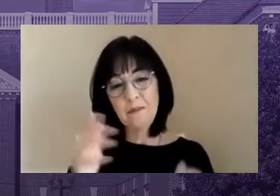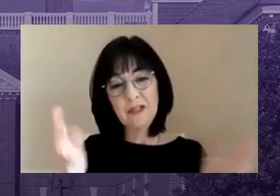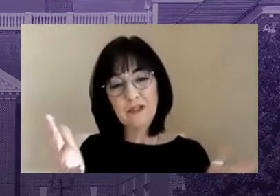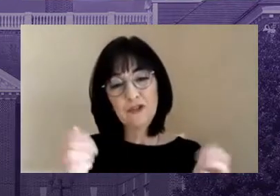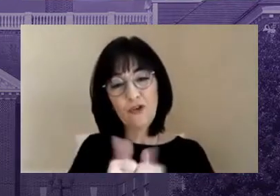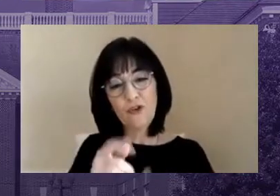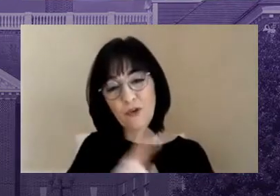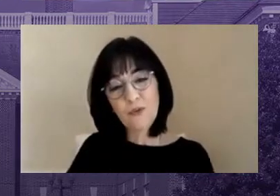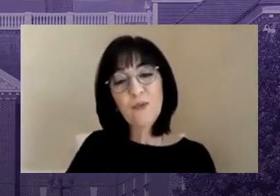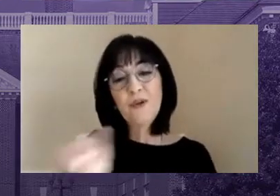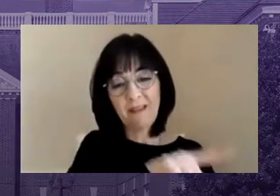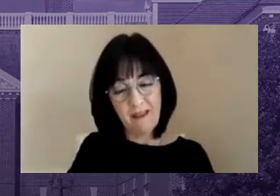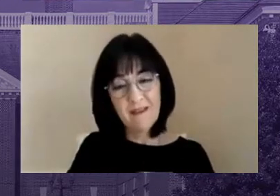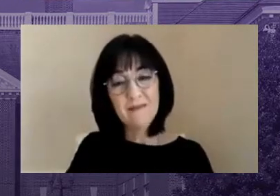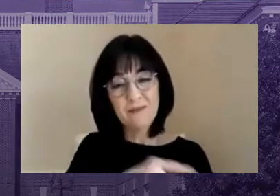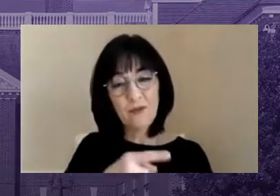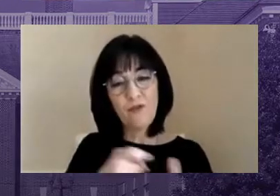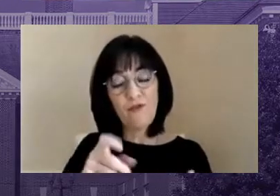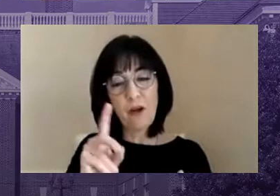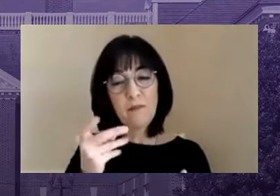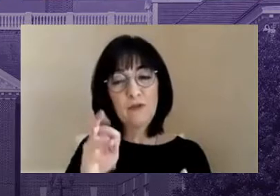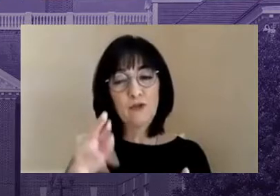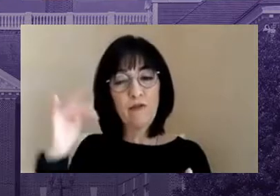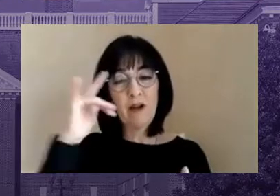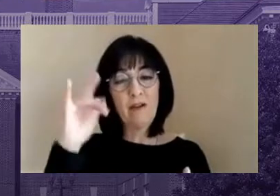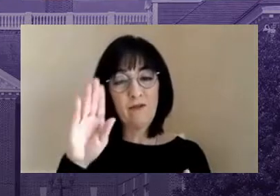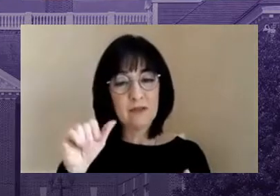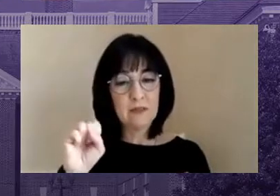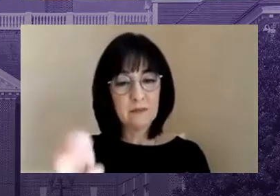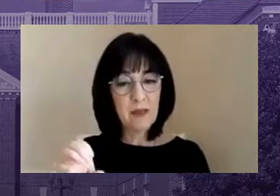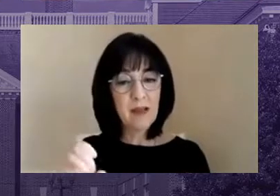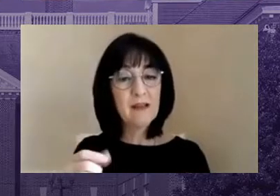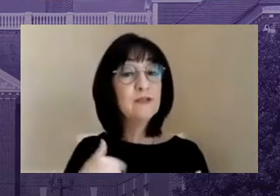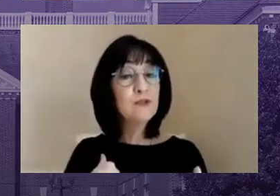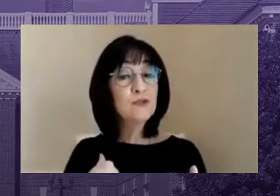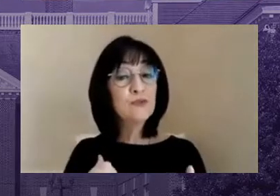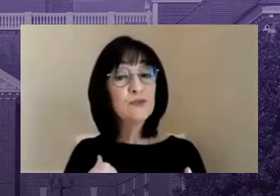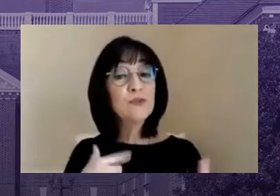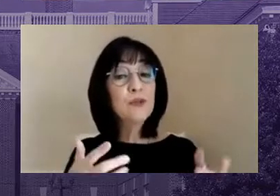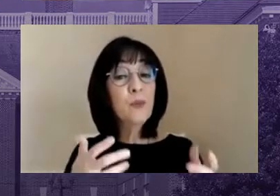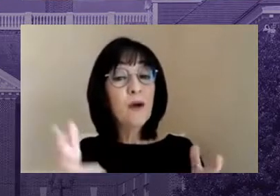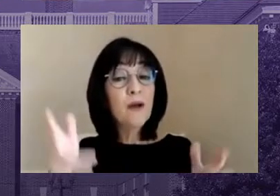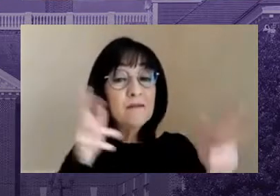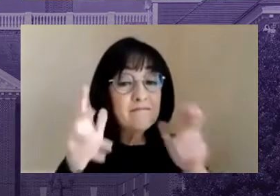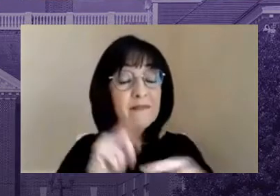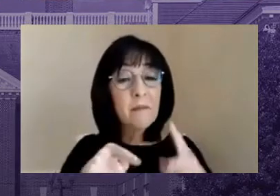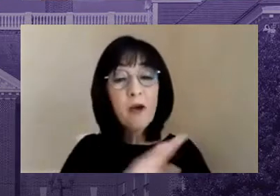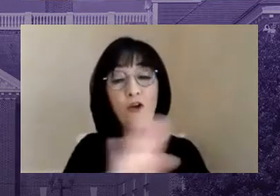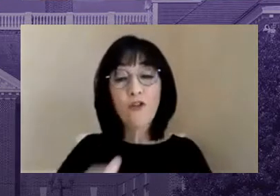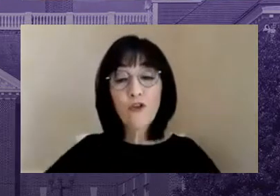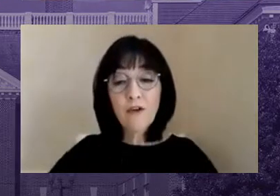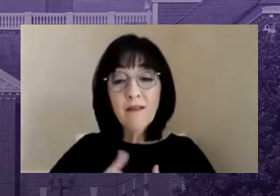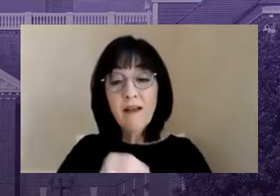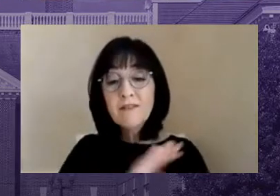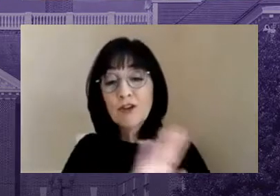Base, and hearing about their, their lives and their experiences, but also enjoying their course